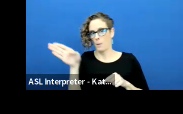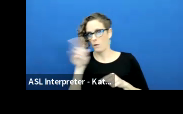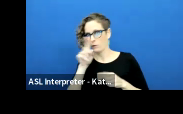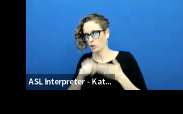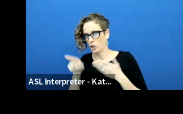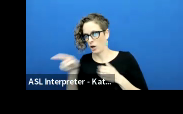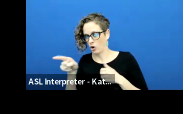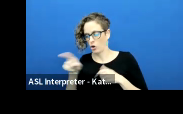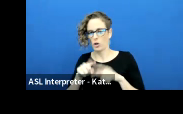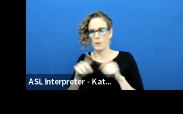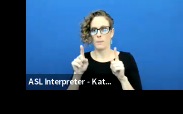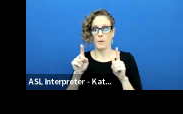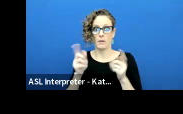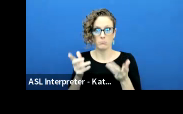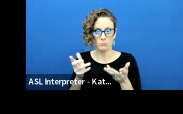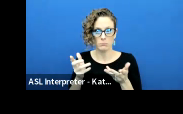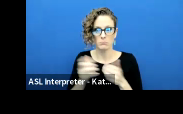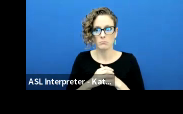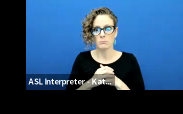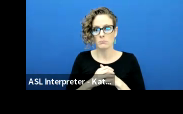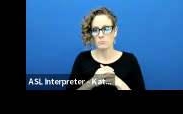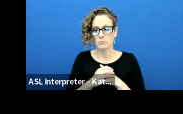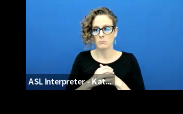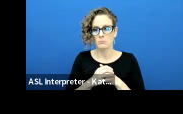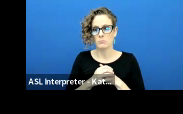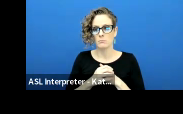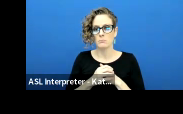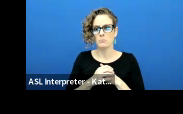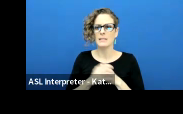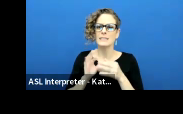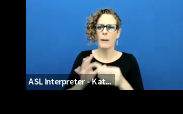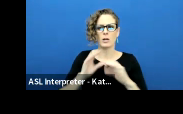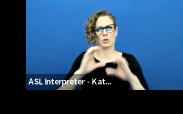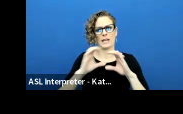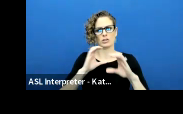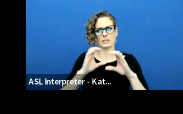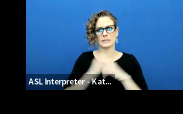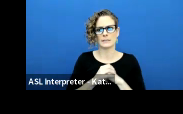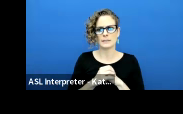um it really is it's it's about communication again setting expectations letting the person